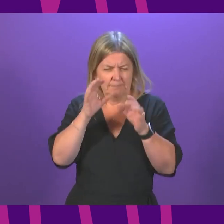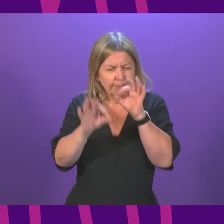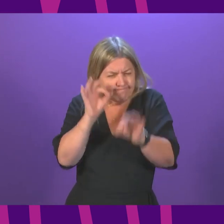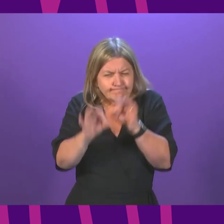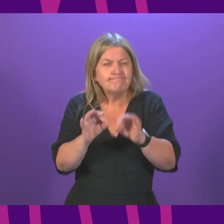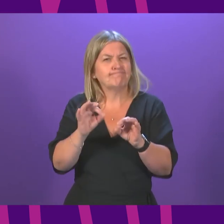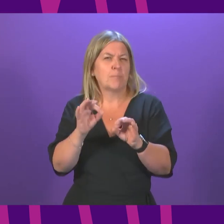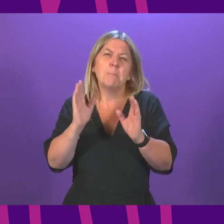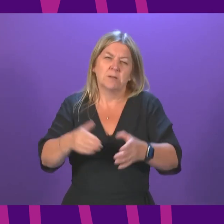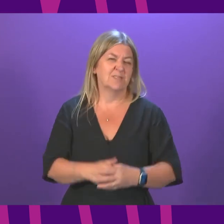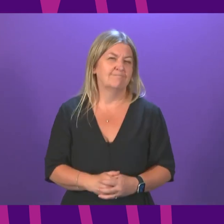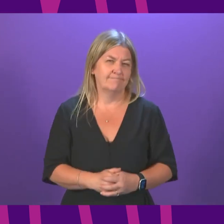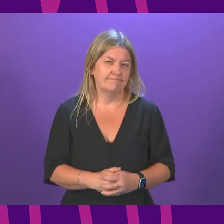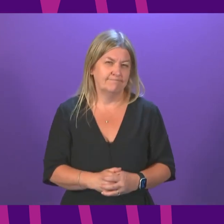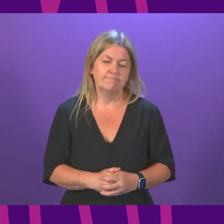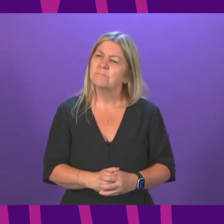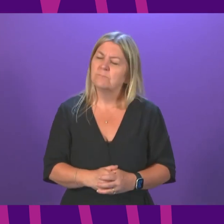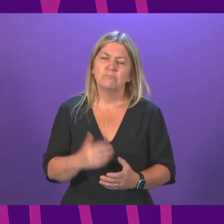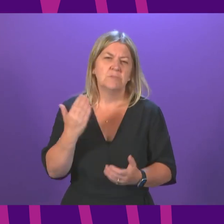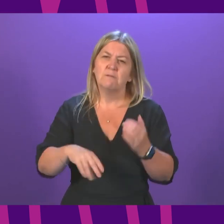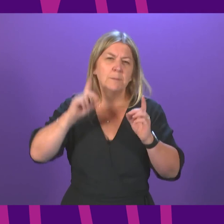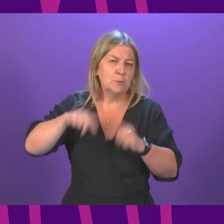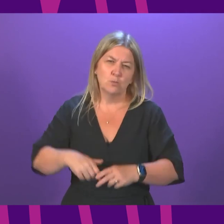I am pleased that Jackie Baillie’s amendment was agreed to and I hope that it addresses